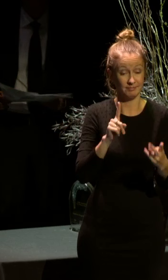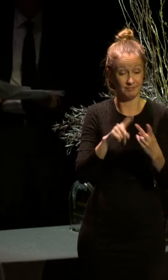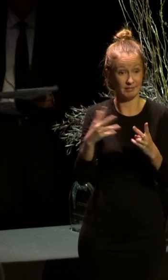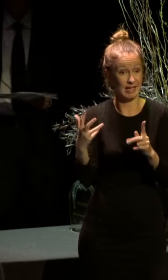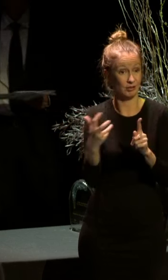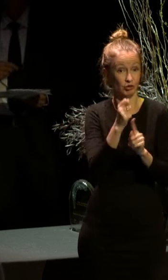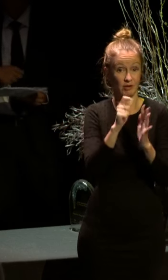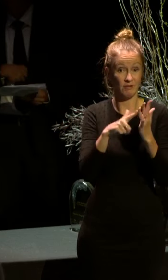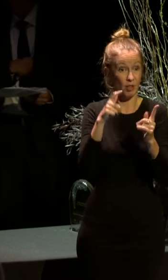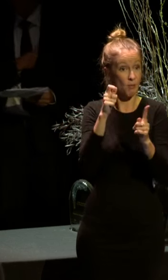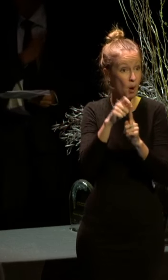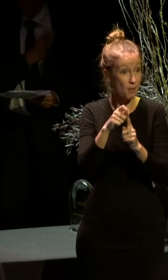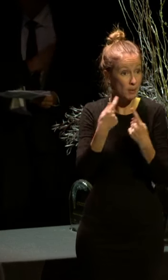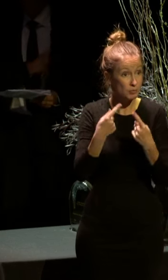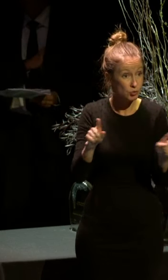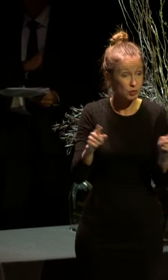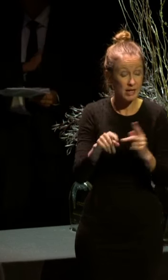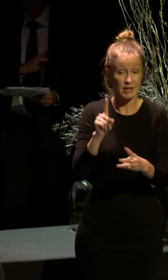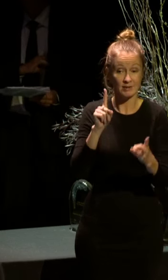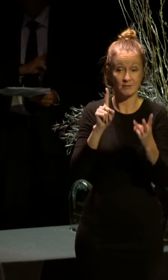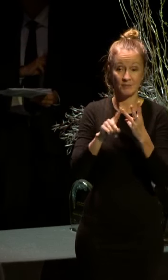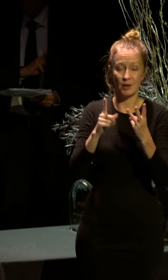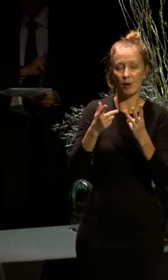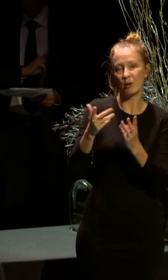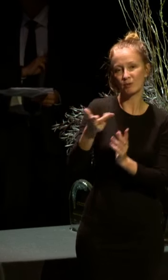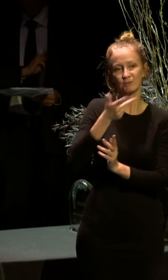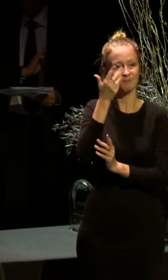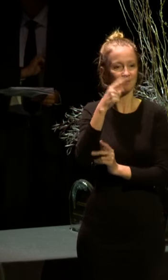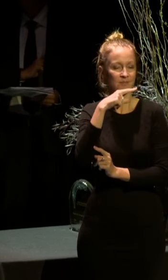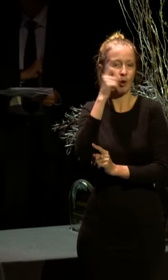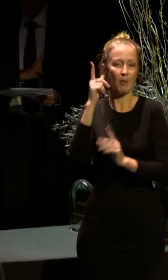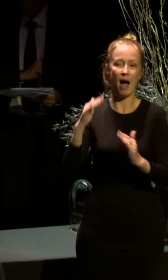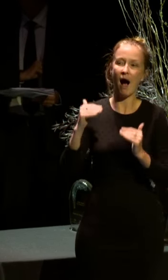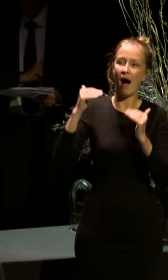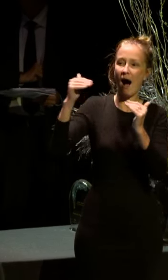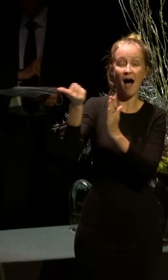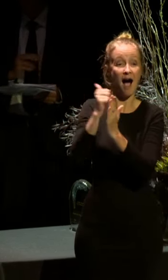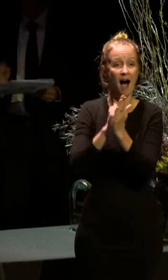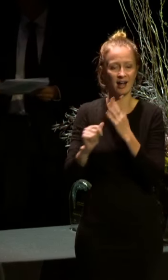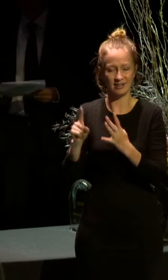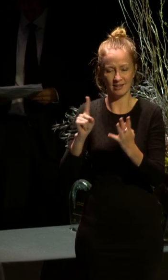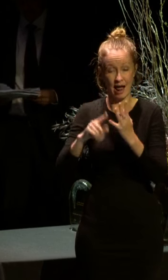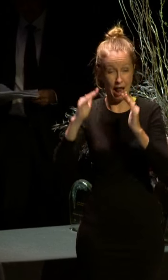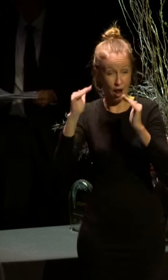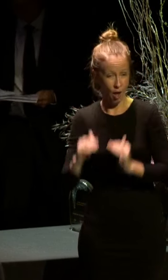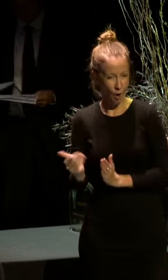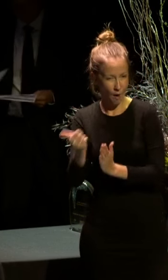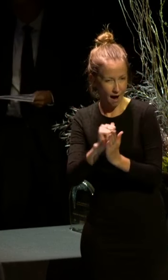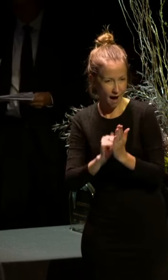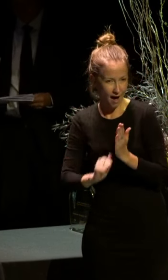fled to the clean air of high art, thrilled to the low arts, lost sleep going out on a limb for something I